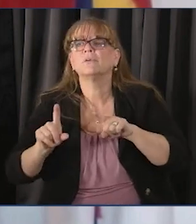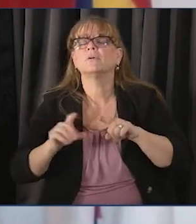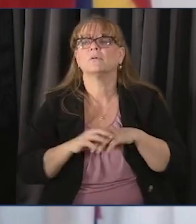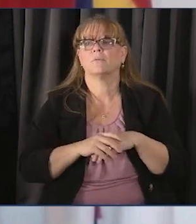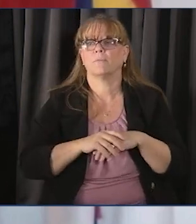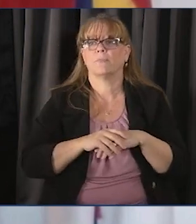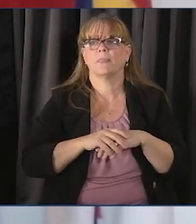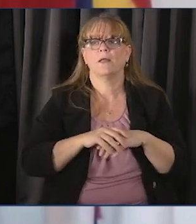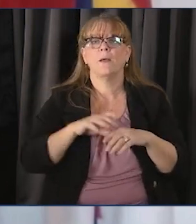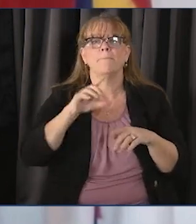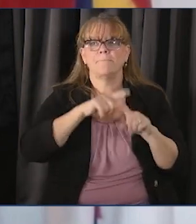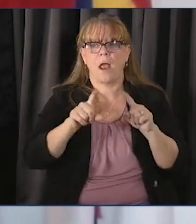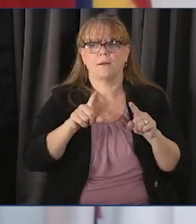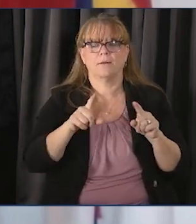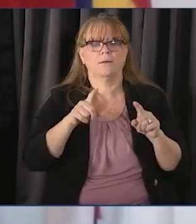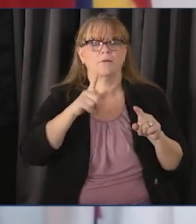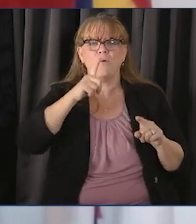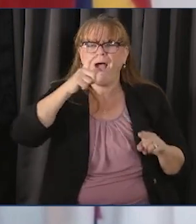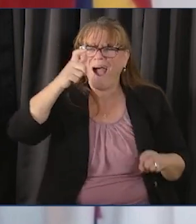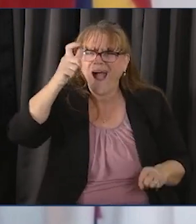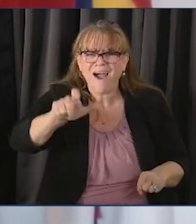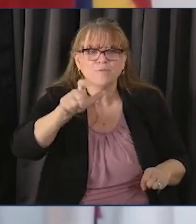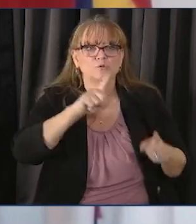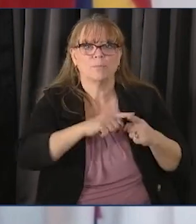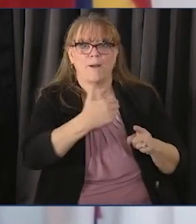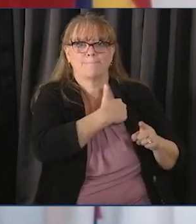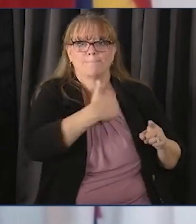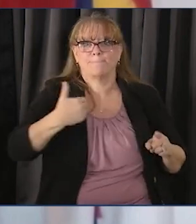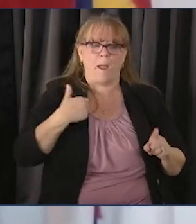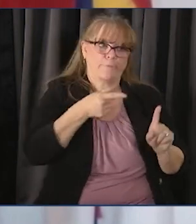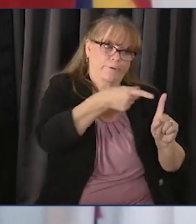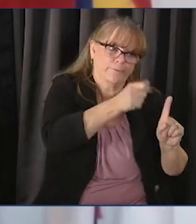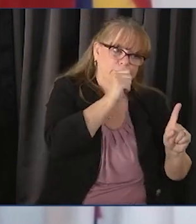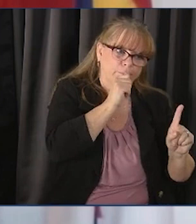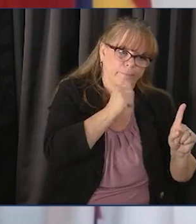portal you put in the same randomized databases their own customers given the same treatment